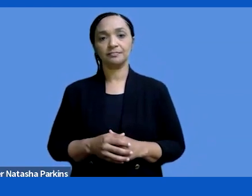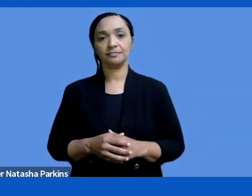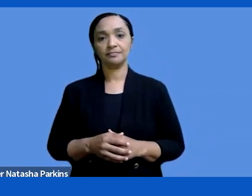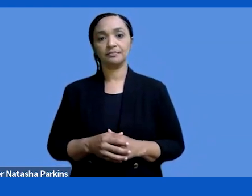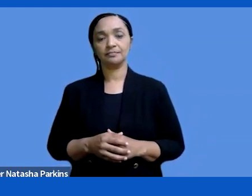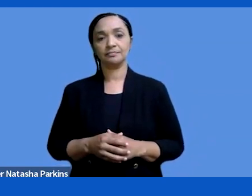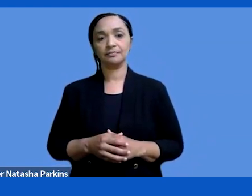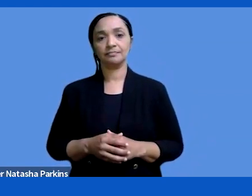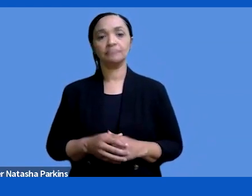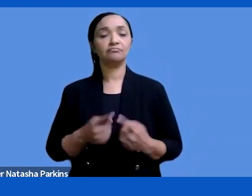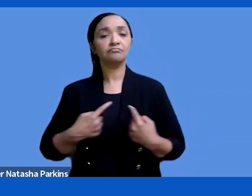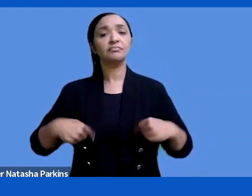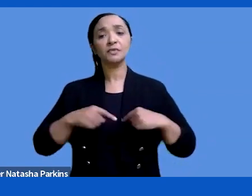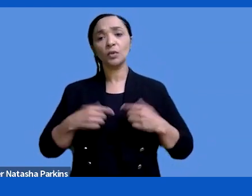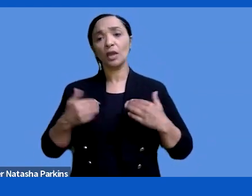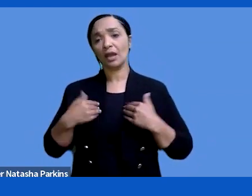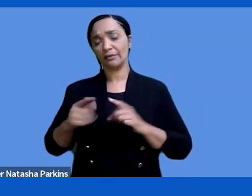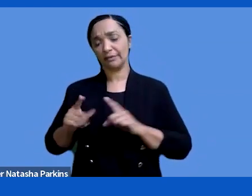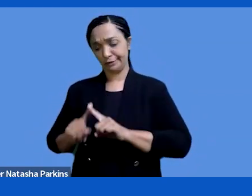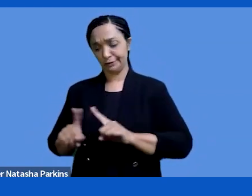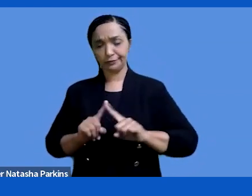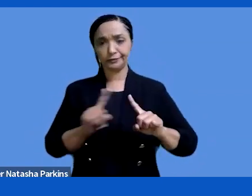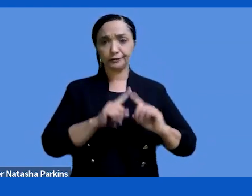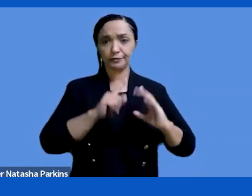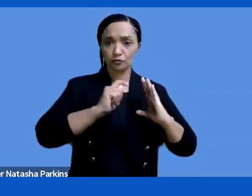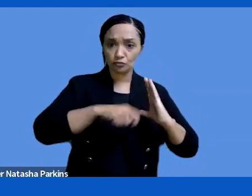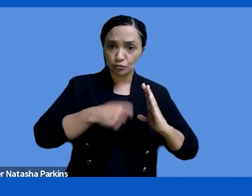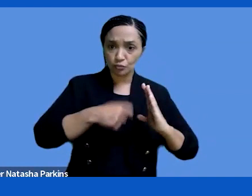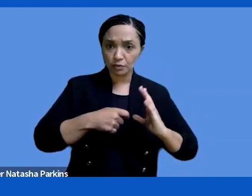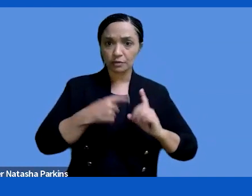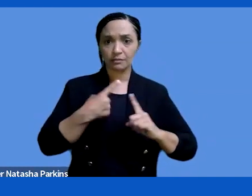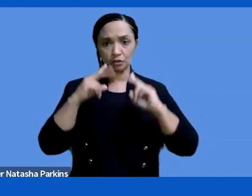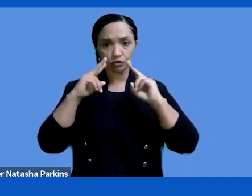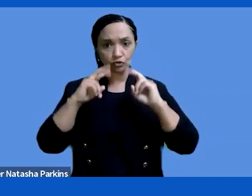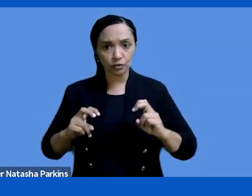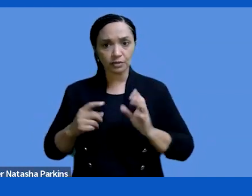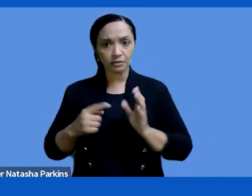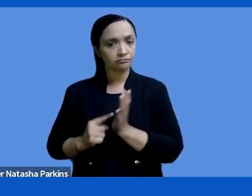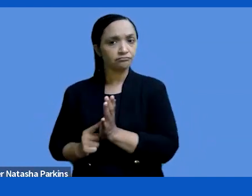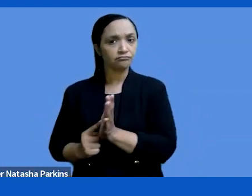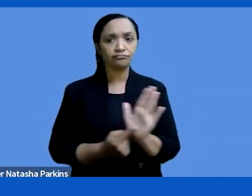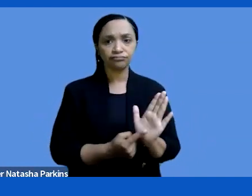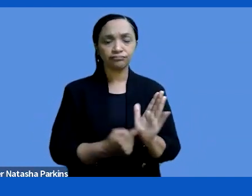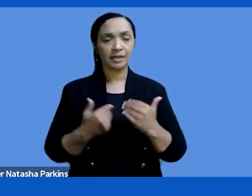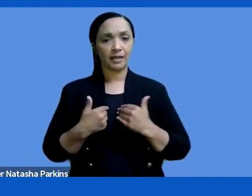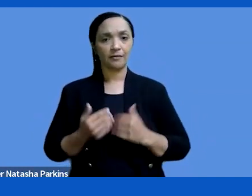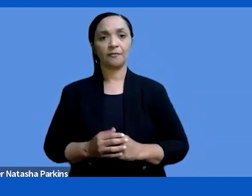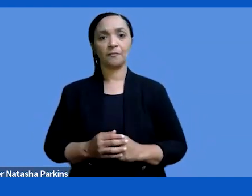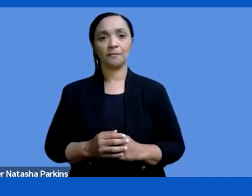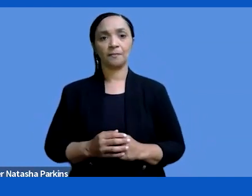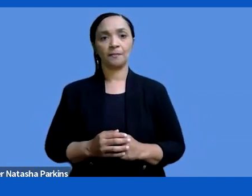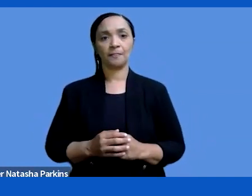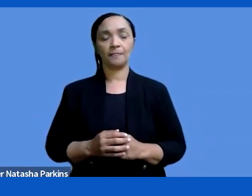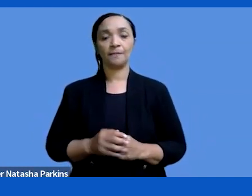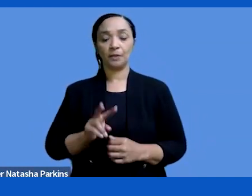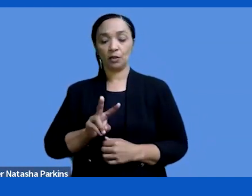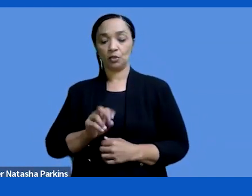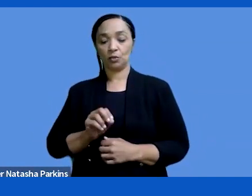various projects and studies in this area. For example, according to the 2022 e-Government